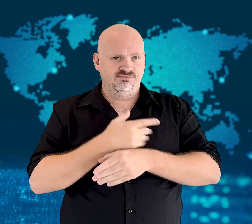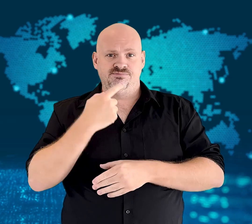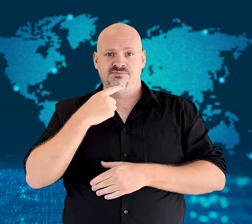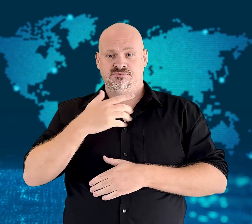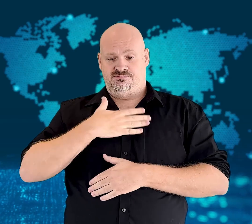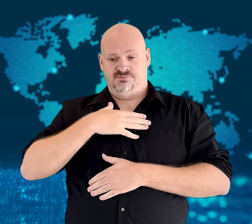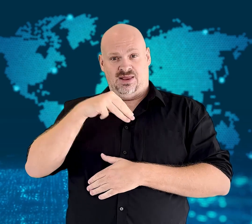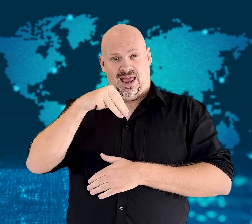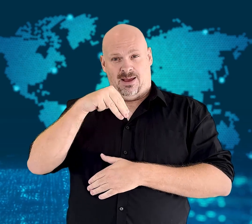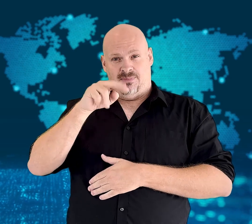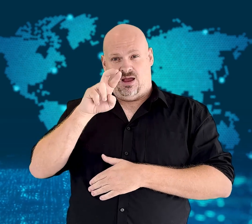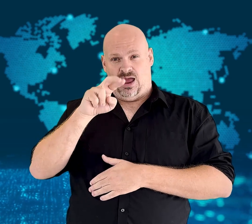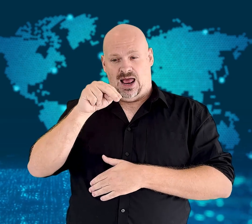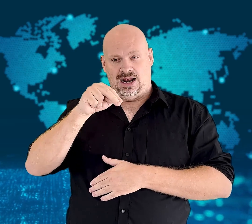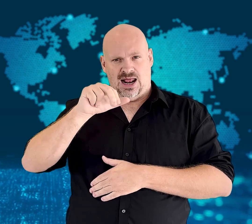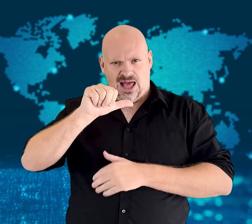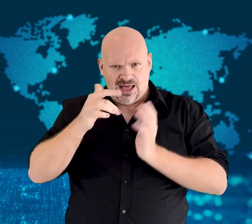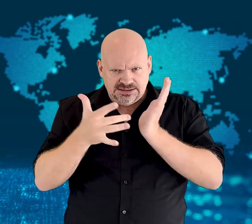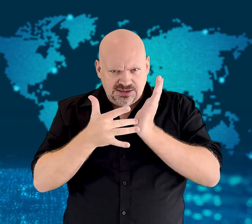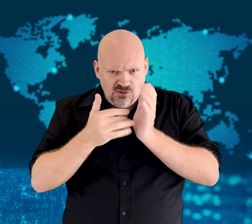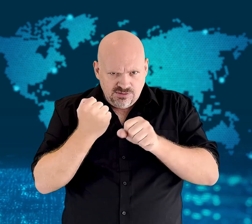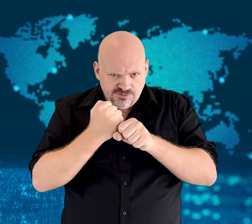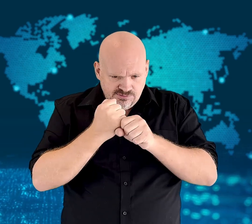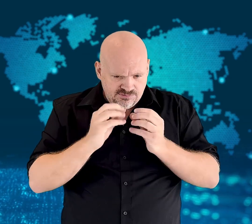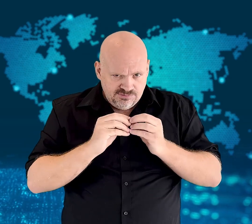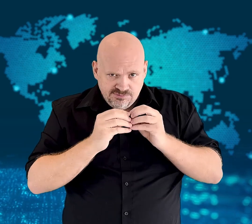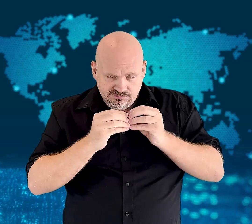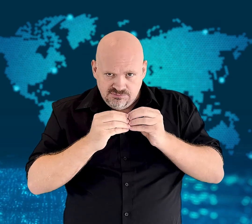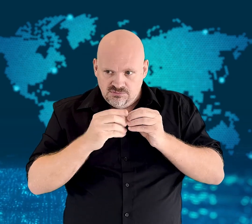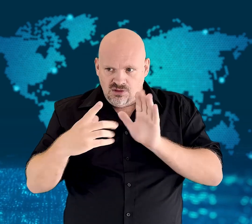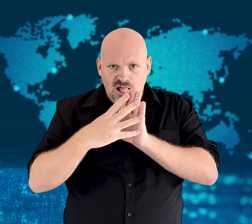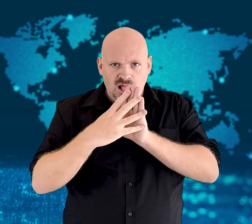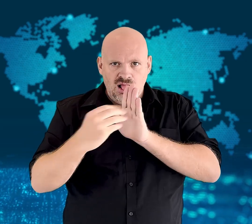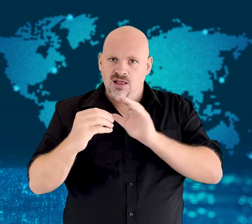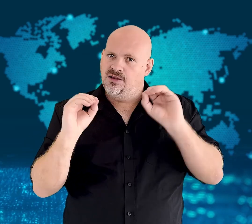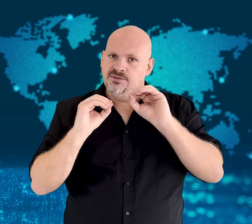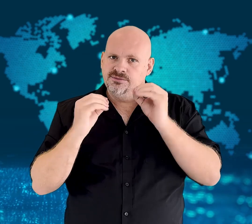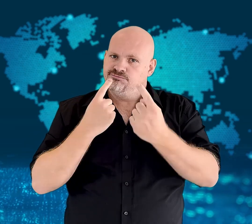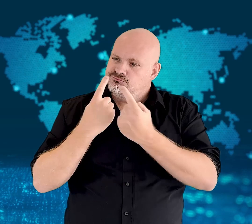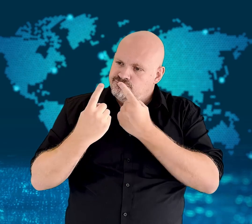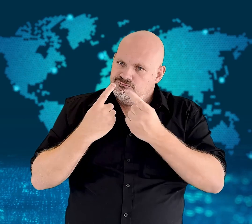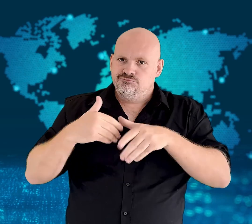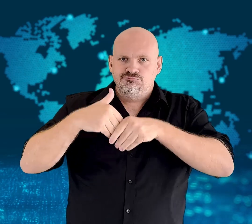Moderna claims the mRNA technology was copied without permission.